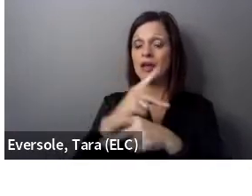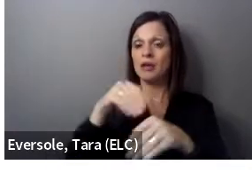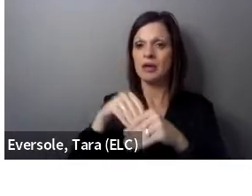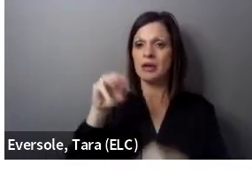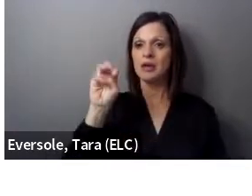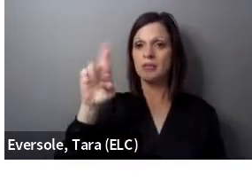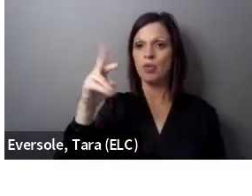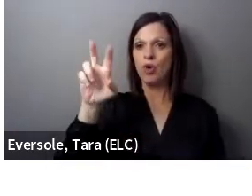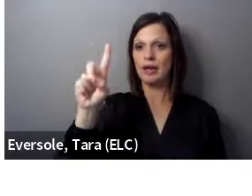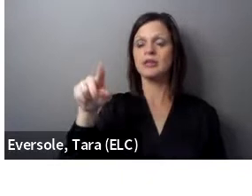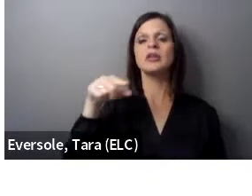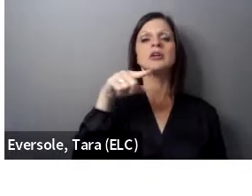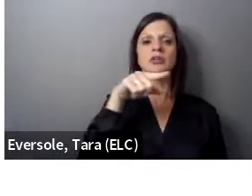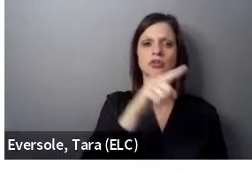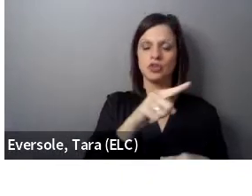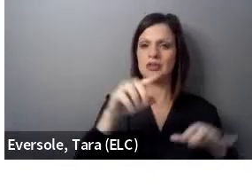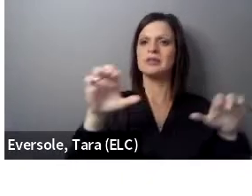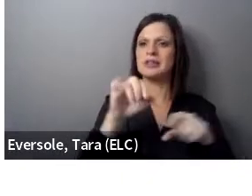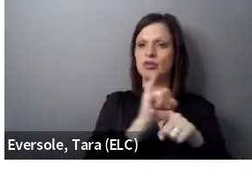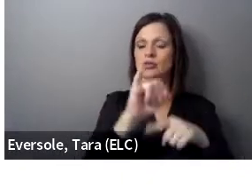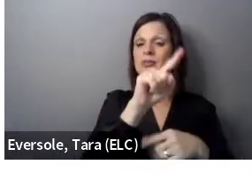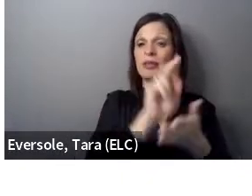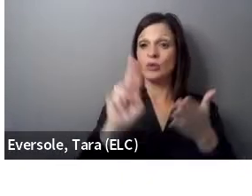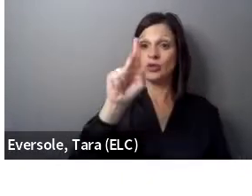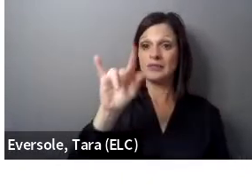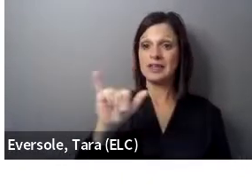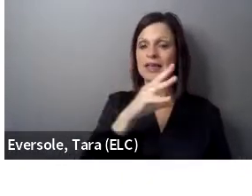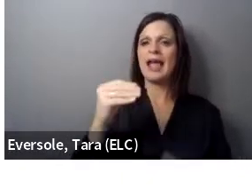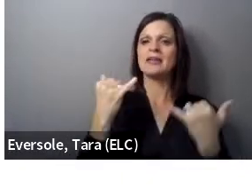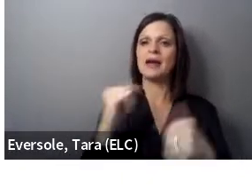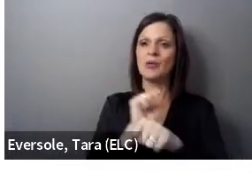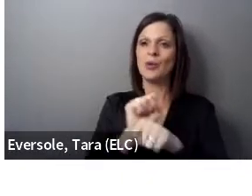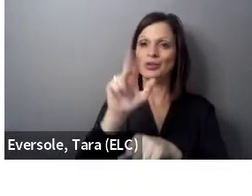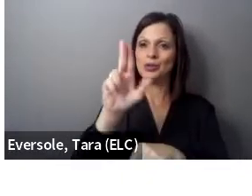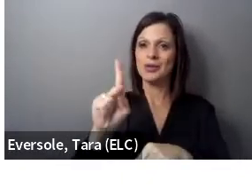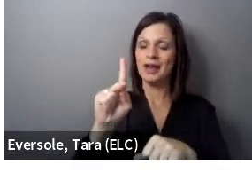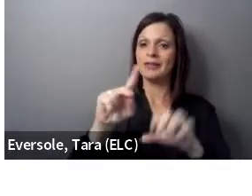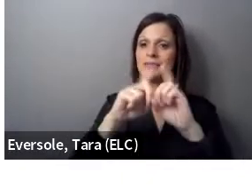completed a fellowship at the University of medicine at the University of Kentucky and works at the UK Department of psychiatry